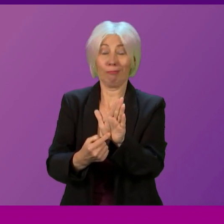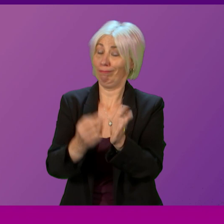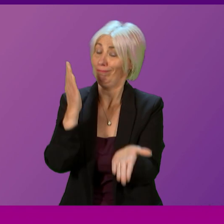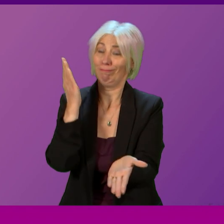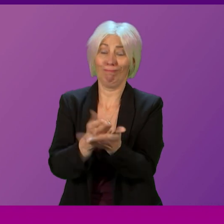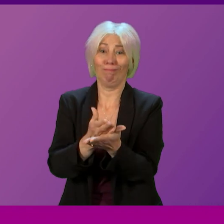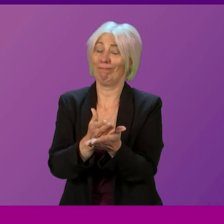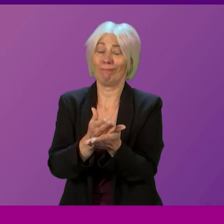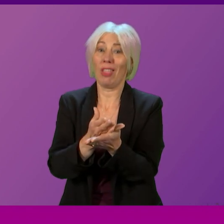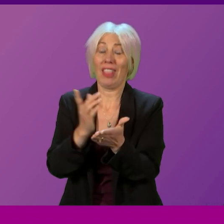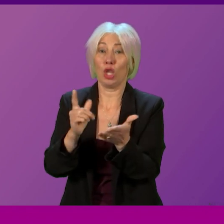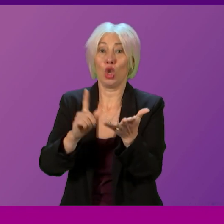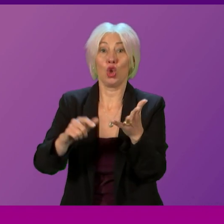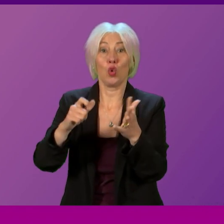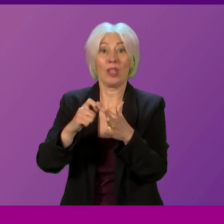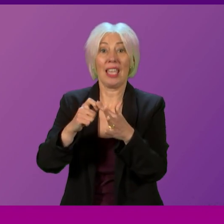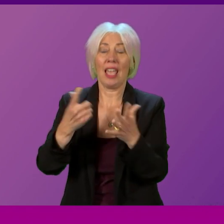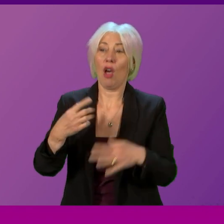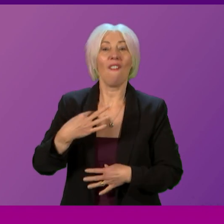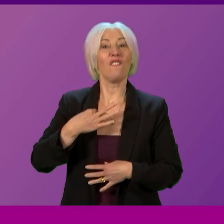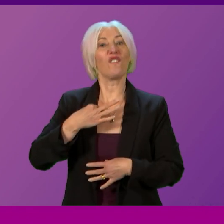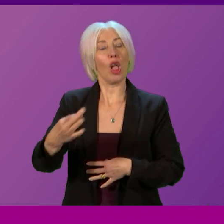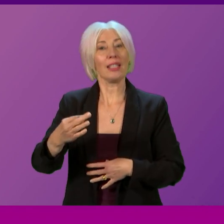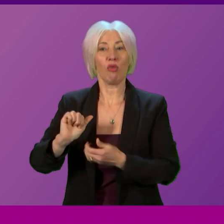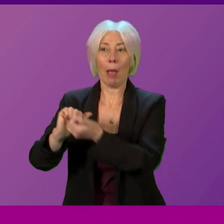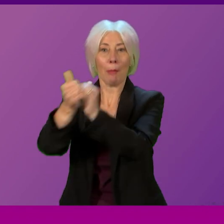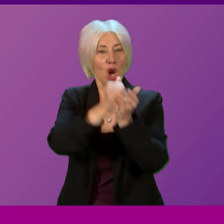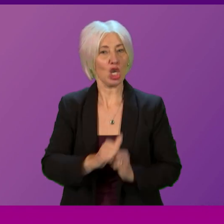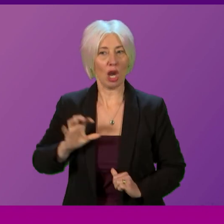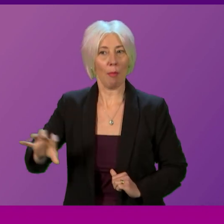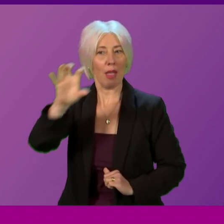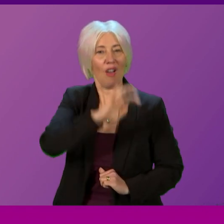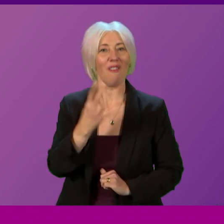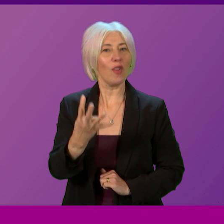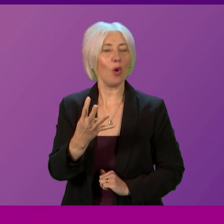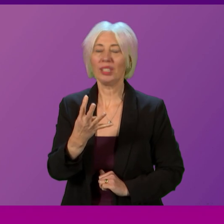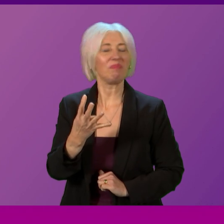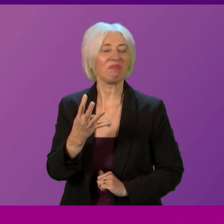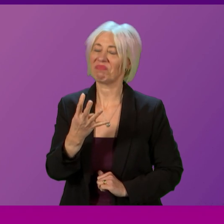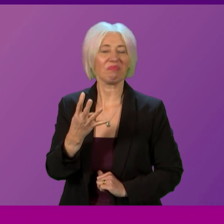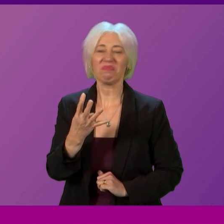the notion of the United Kingdom as a voluntary partnership of nations is not now a reality, if it ever was.